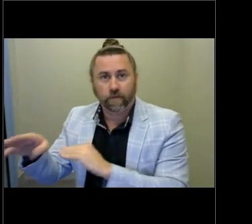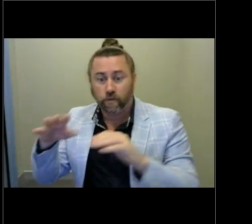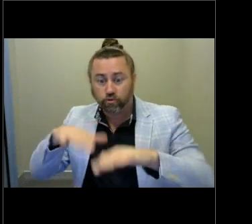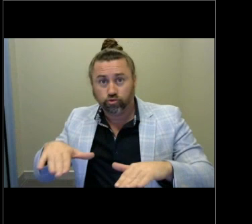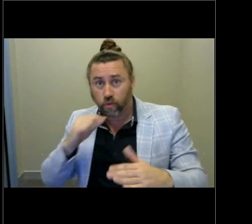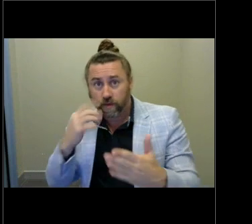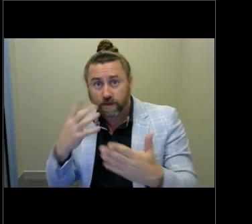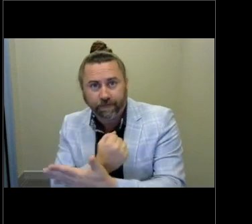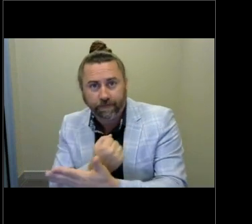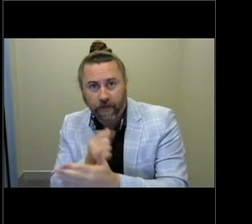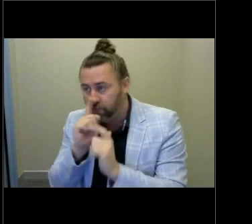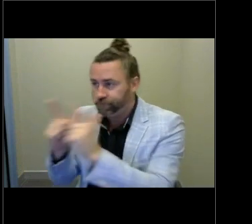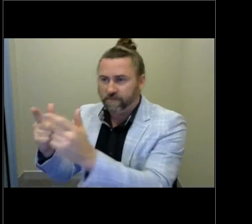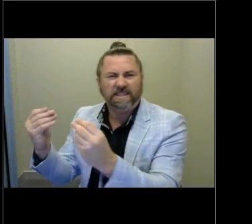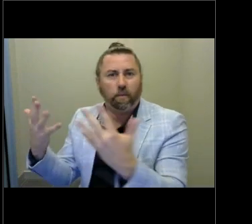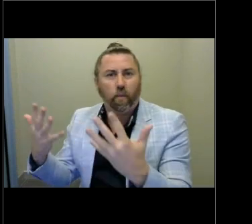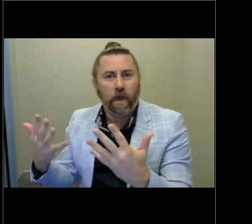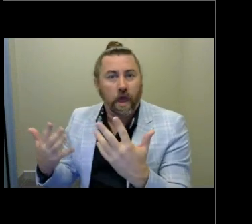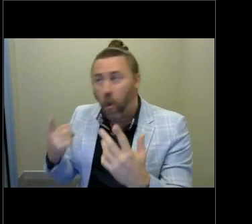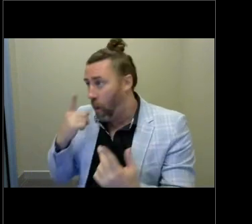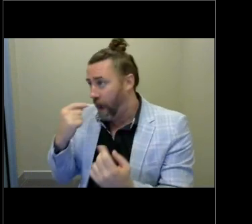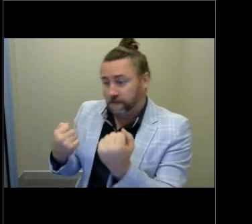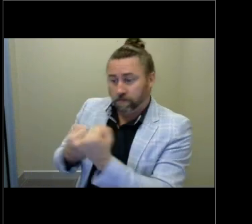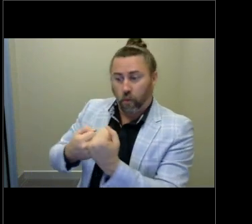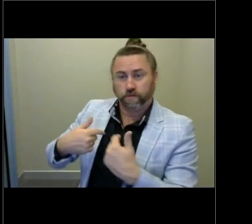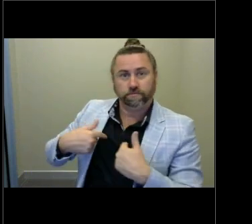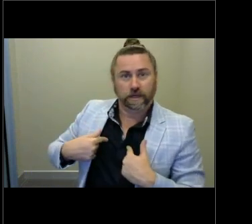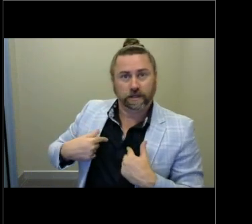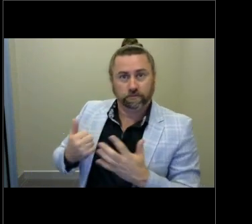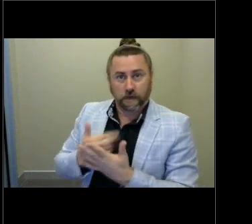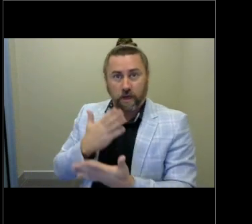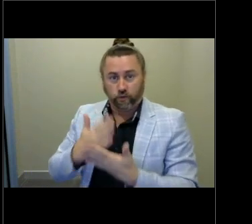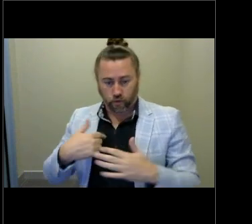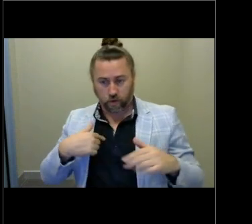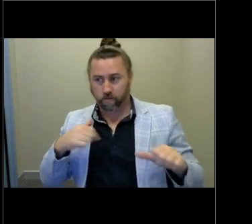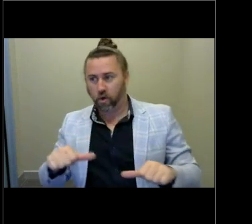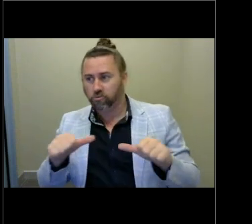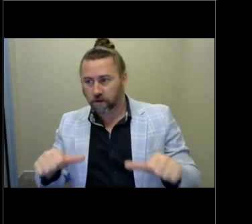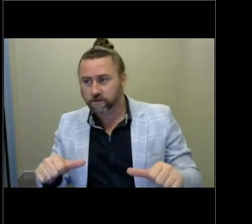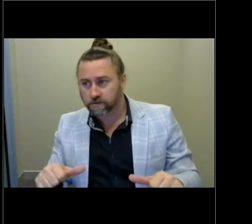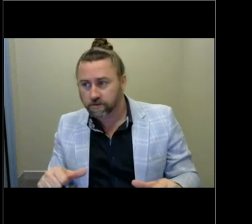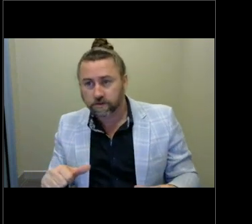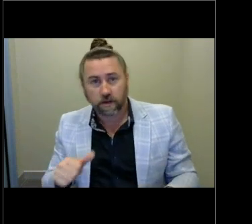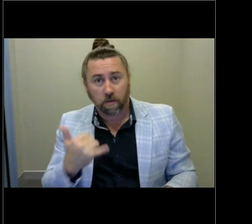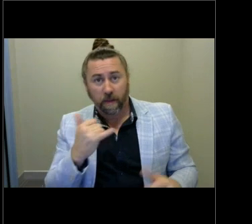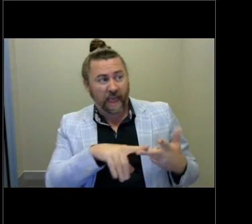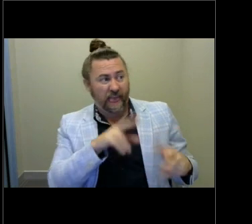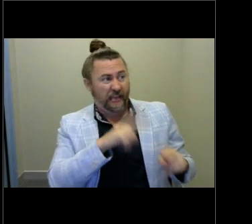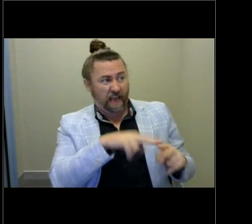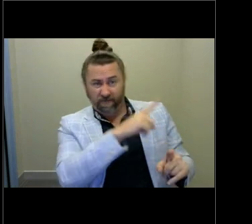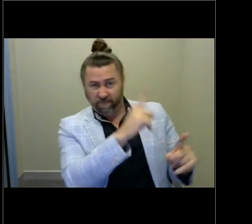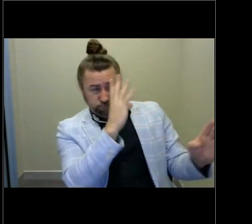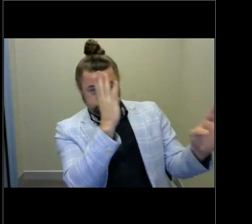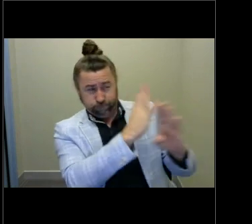I have supports, you know, am I making sure that I cannot be located if he doesn't know where I am.